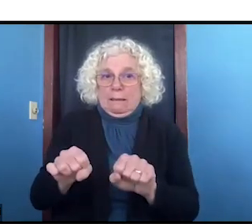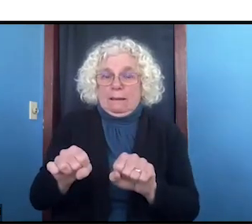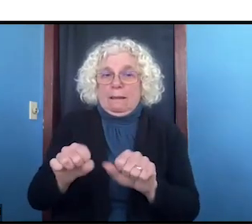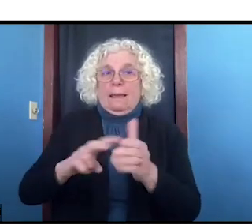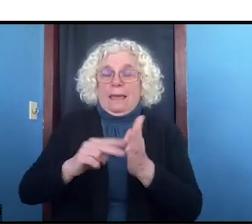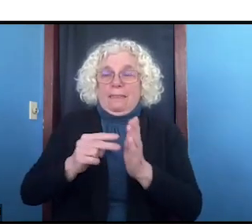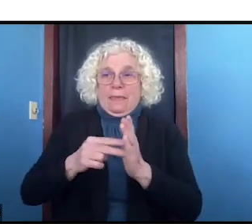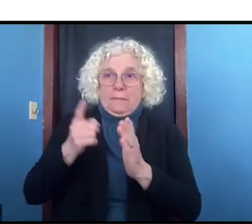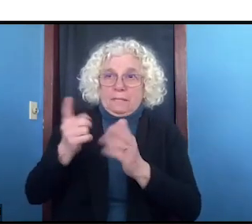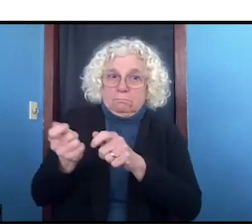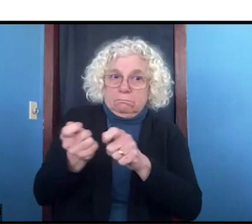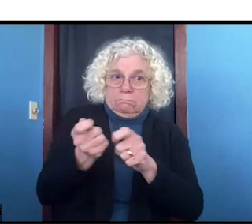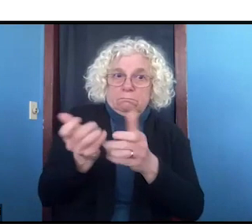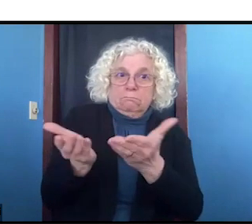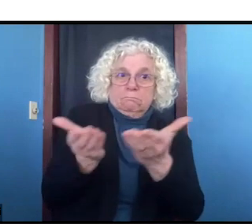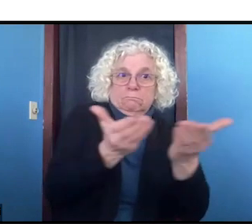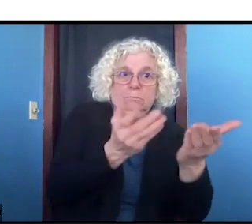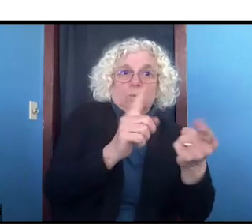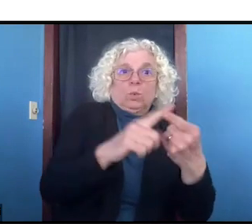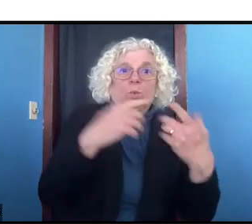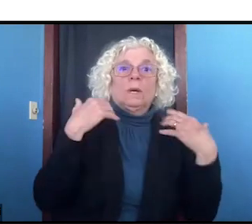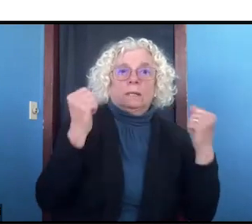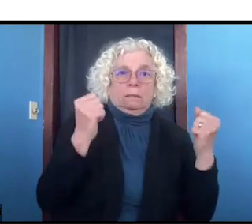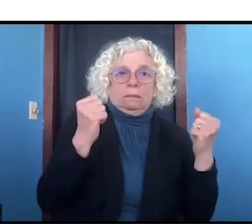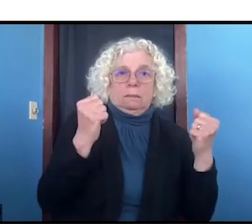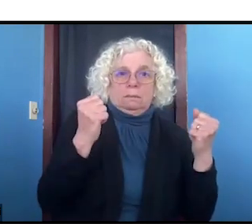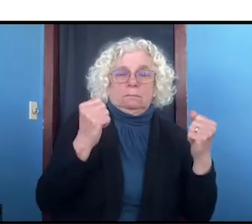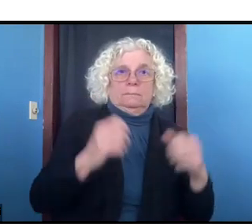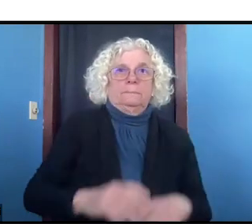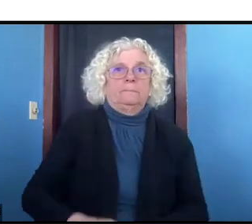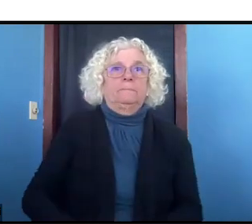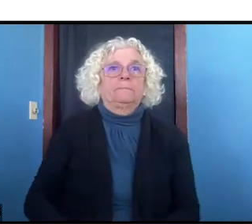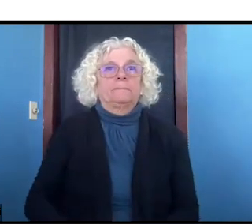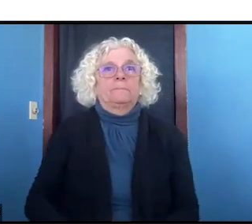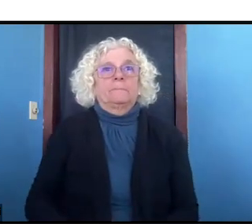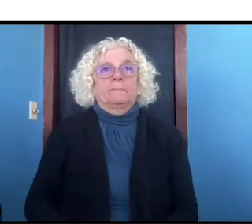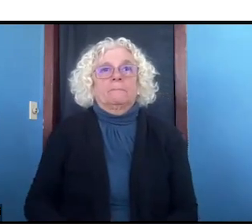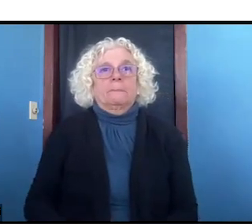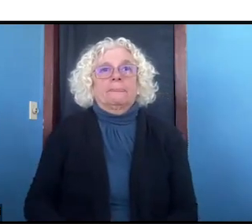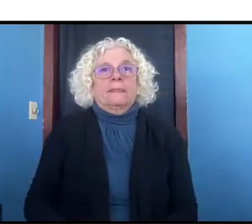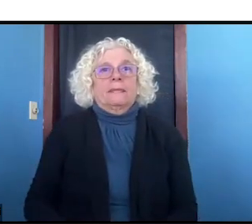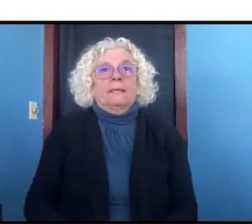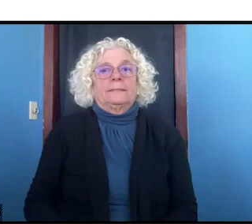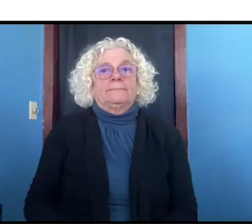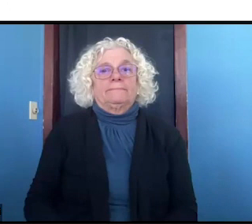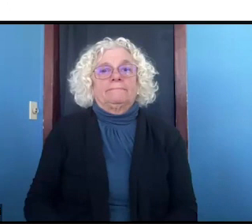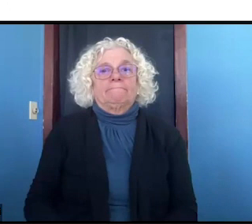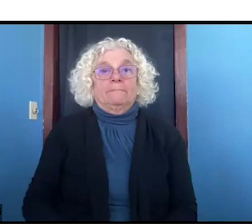for healing to occur. But if I cannot connect with you culturally,